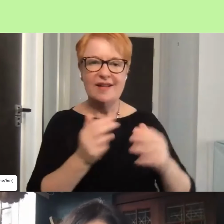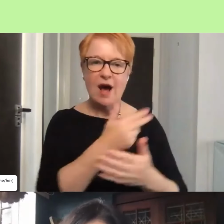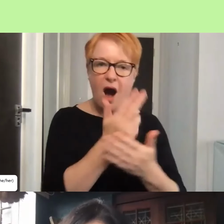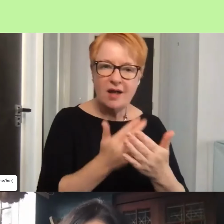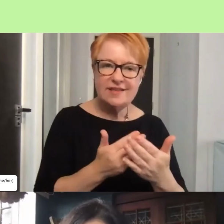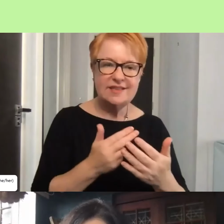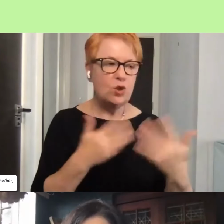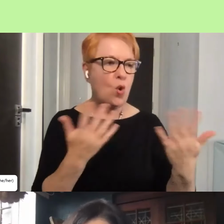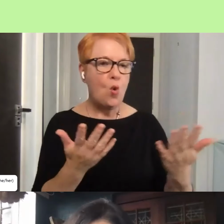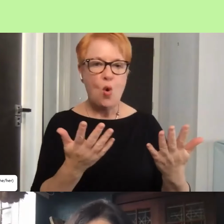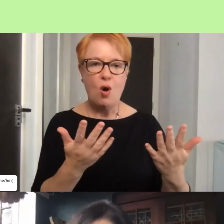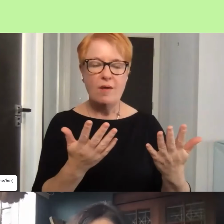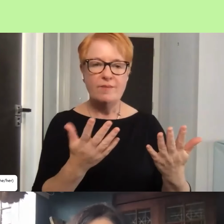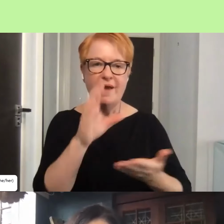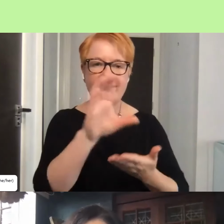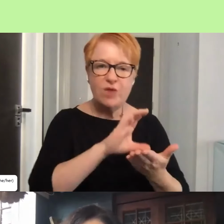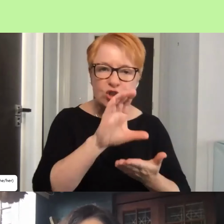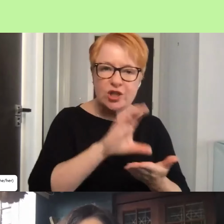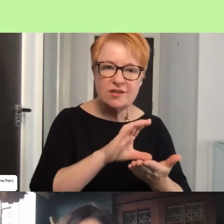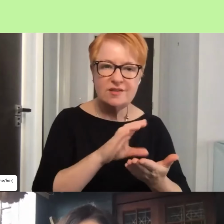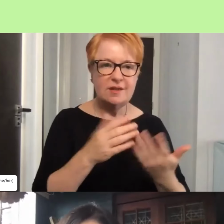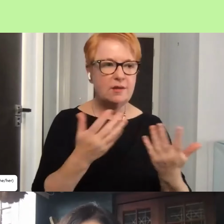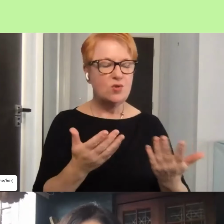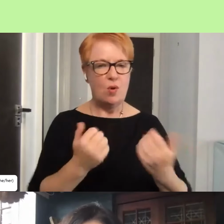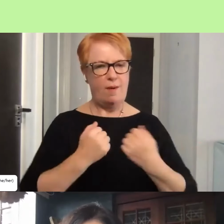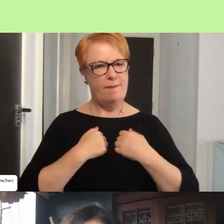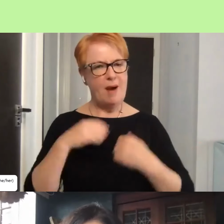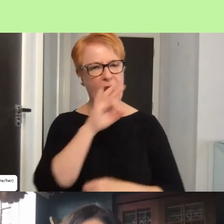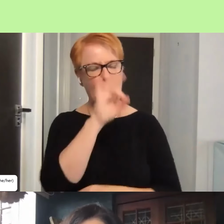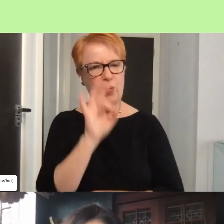However, you know, my question has always been that does attention actually create